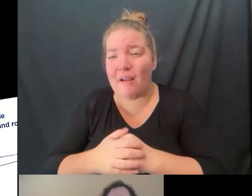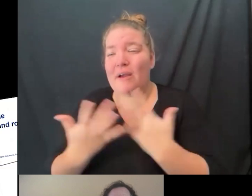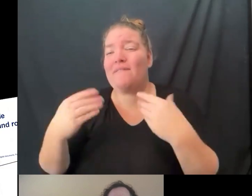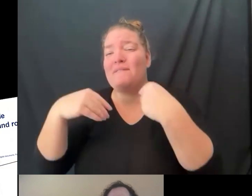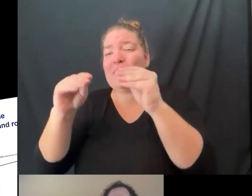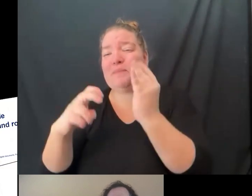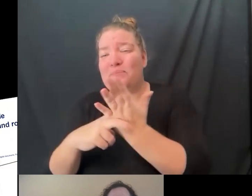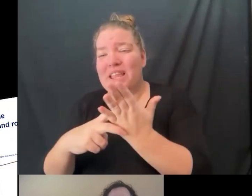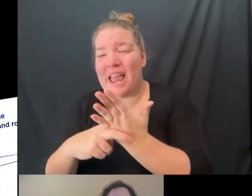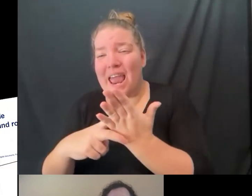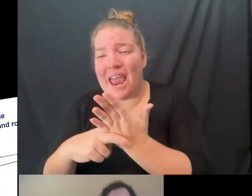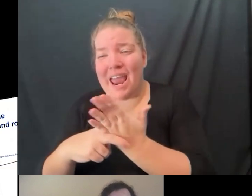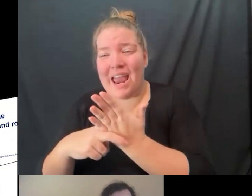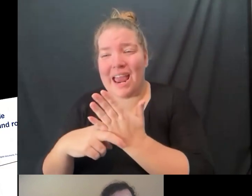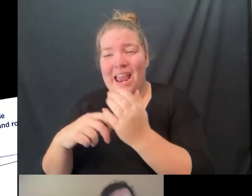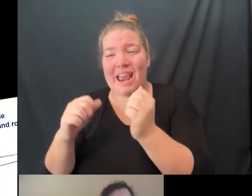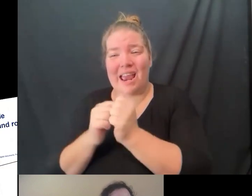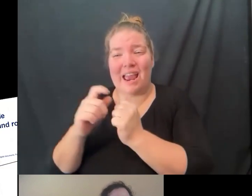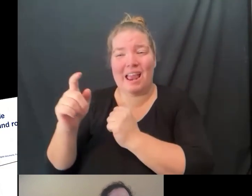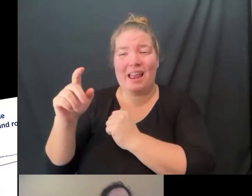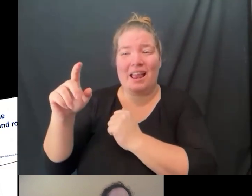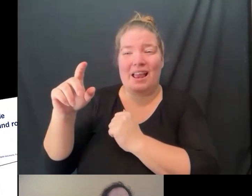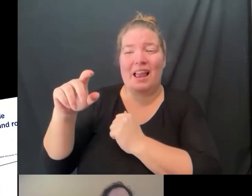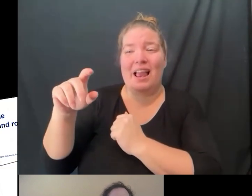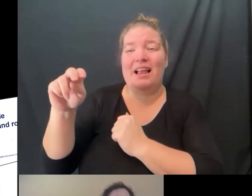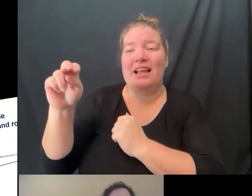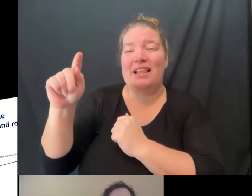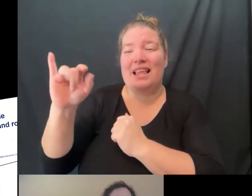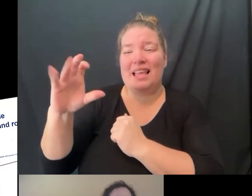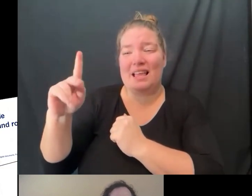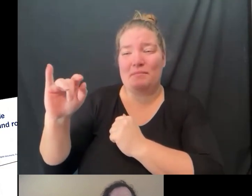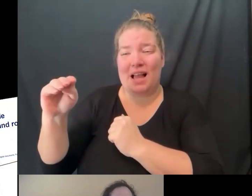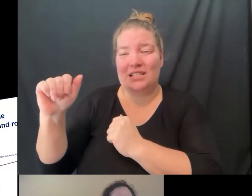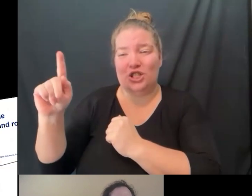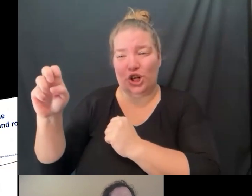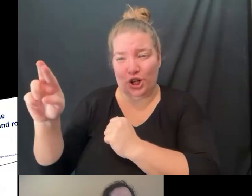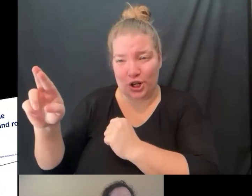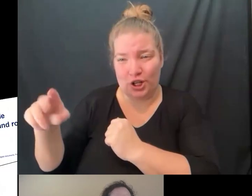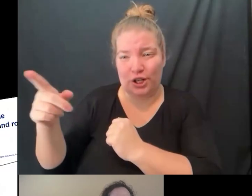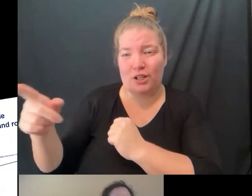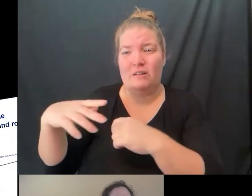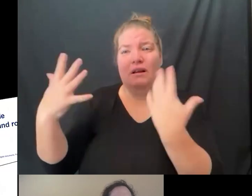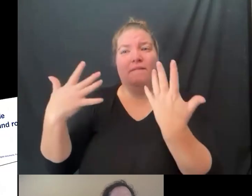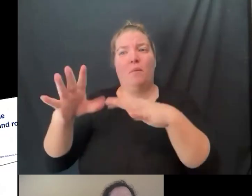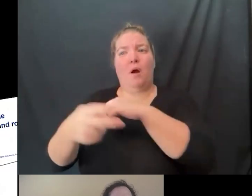or it's trying to sell tickets to Ticketmaster, but one could also argue the essential goal of the website